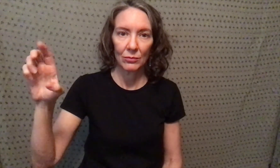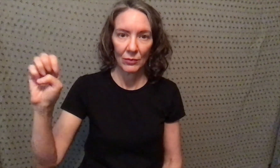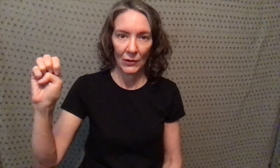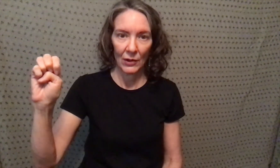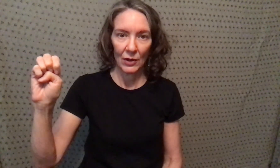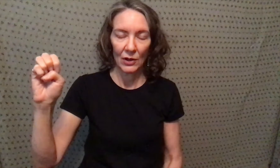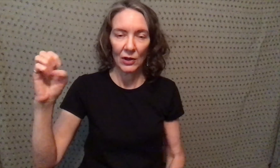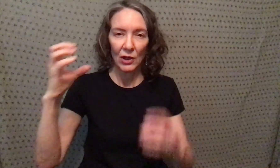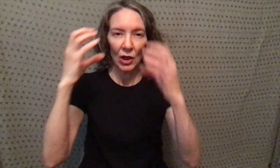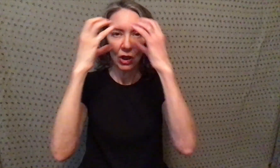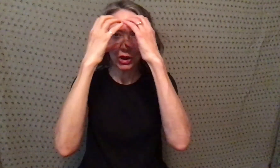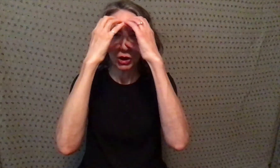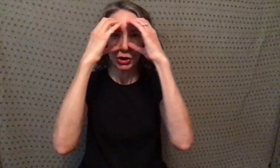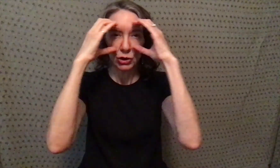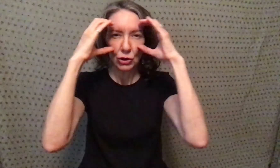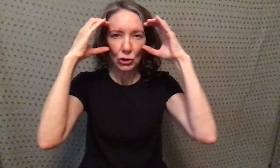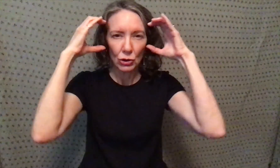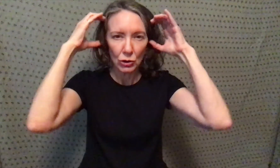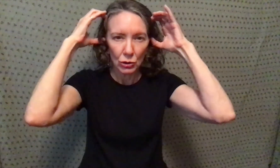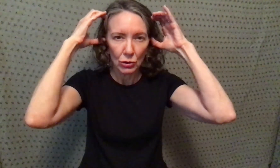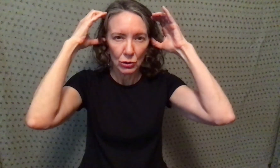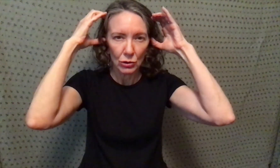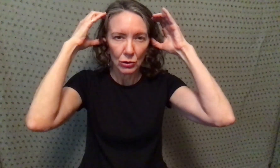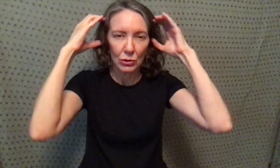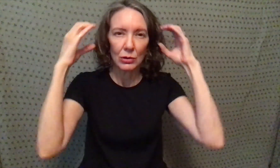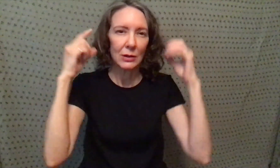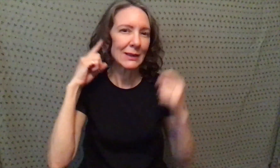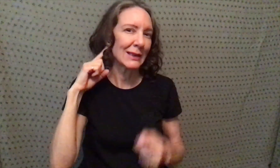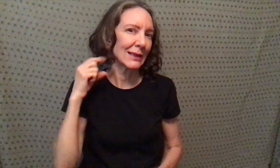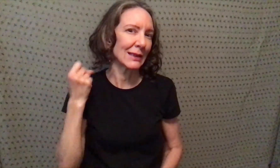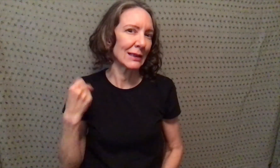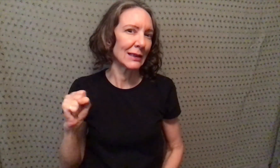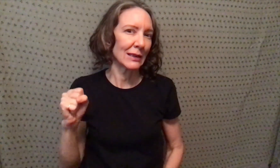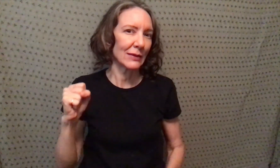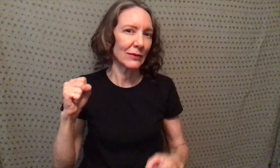These are goggles they're big